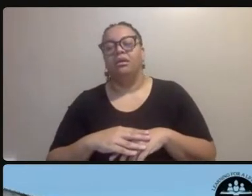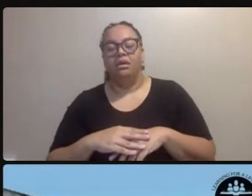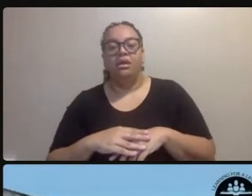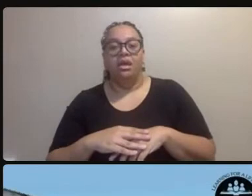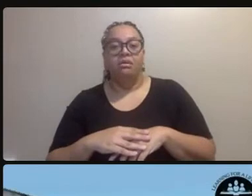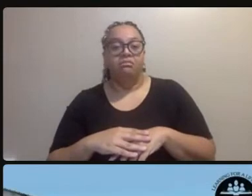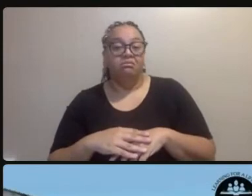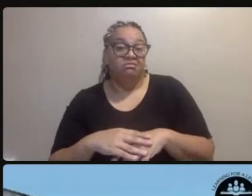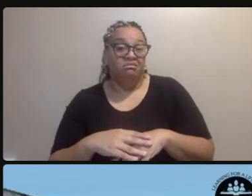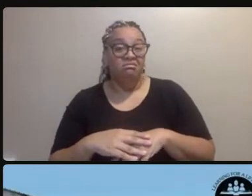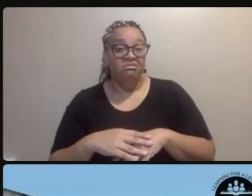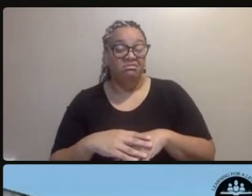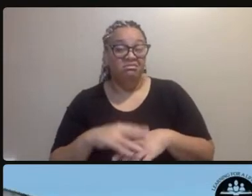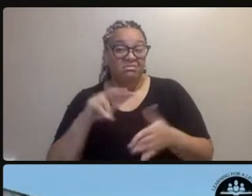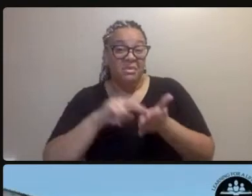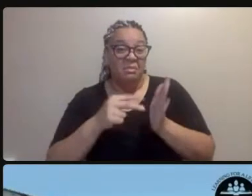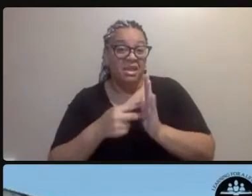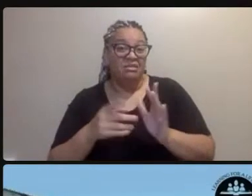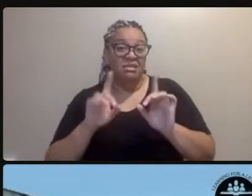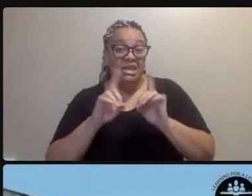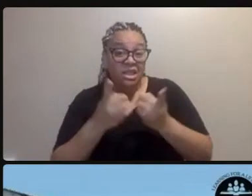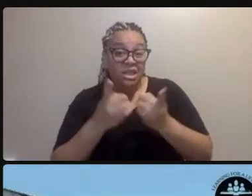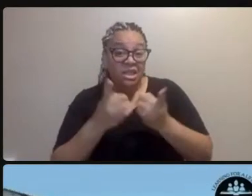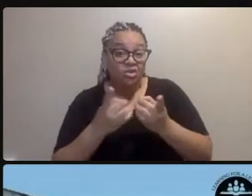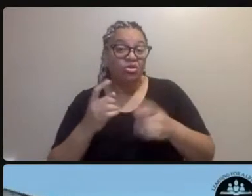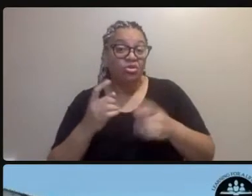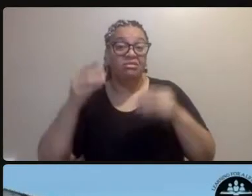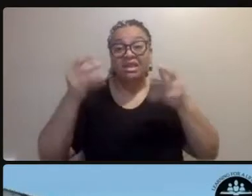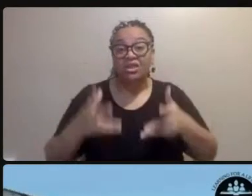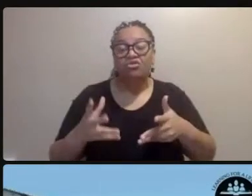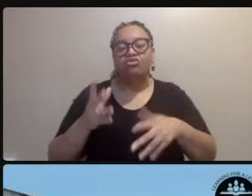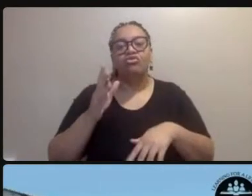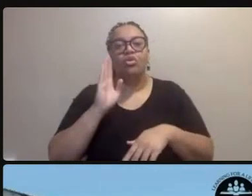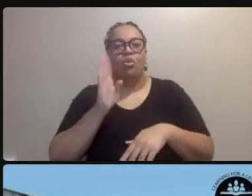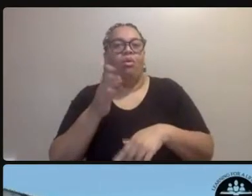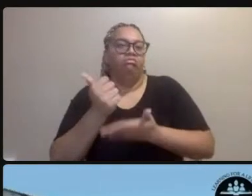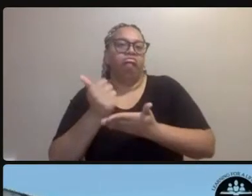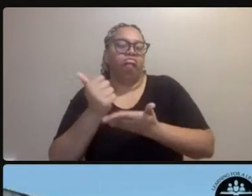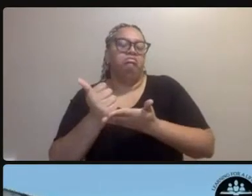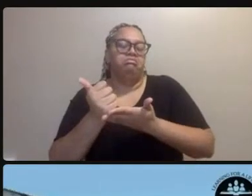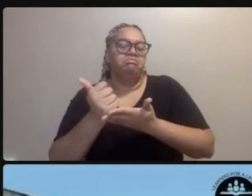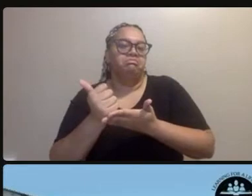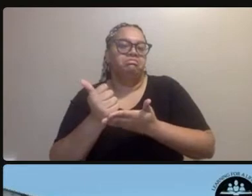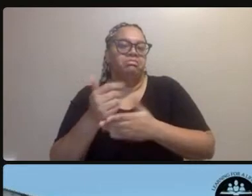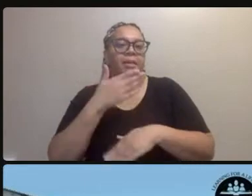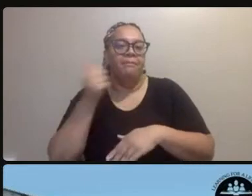THOSE STRATEGIES THAT HAVE BEEN SUCCESSFUL IN TARGETING